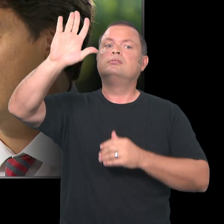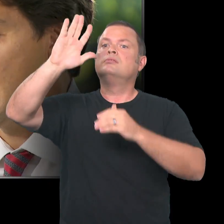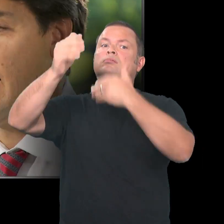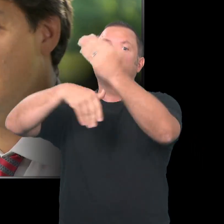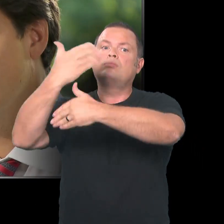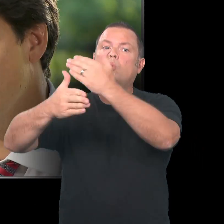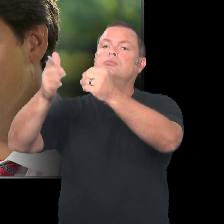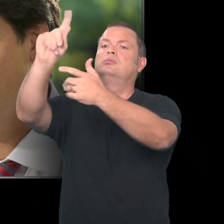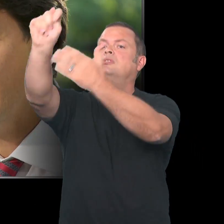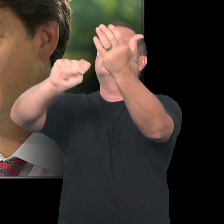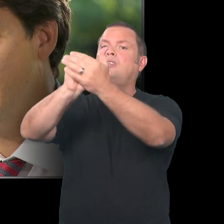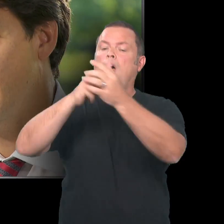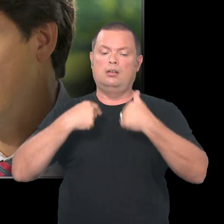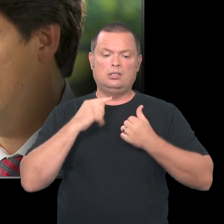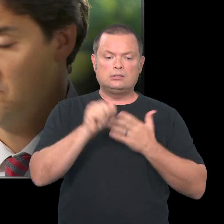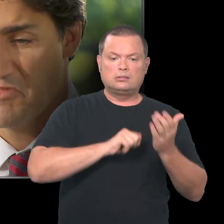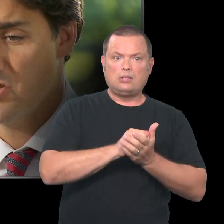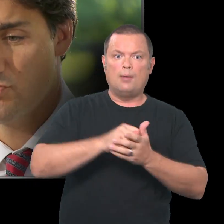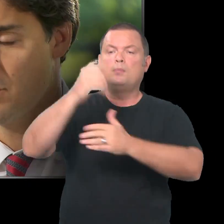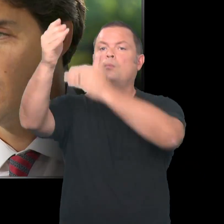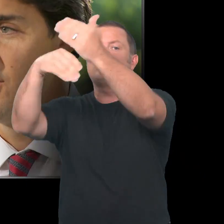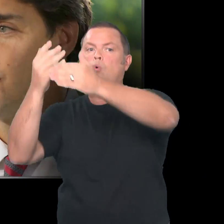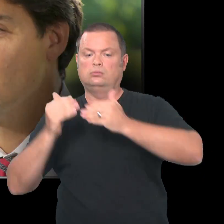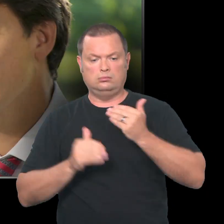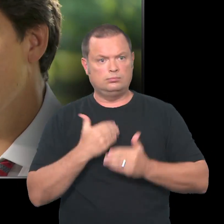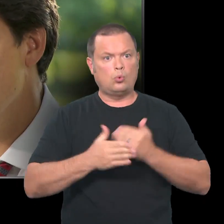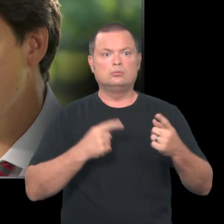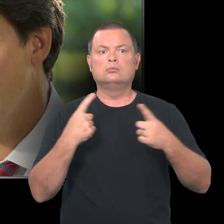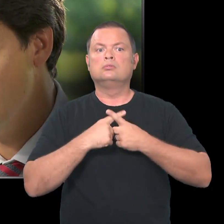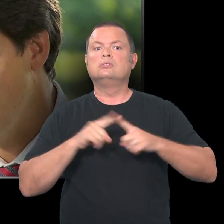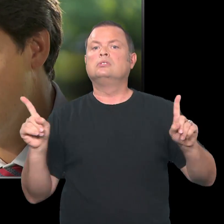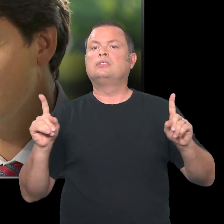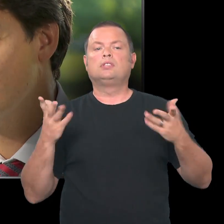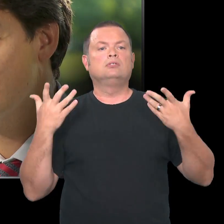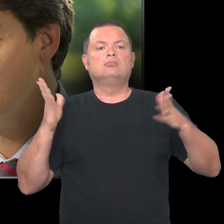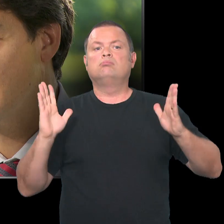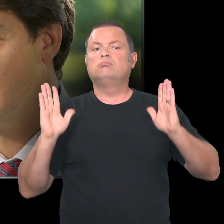My father had a particular way of doing things. I have a different way.